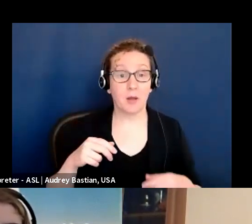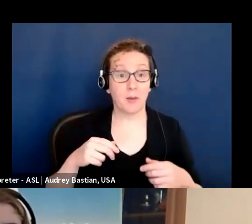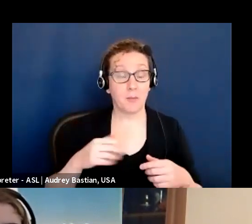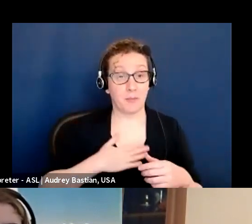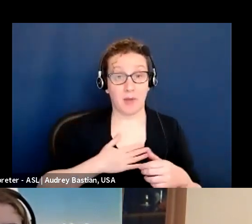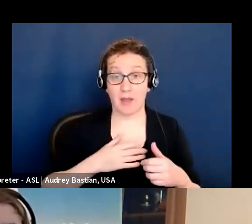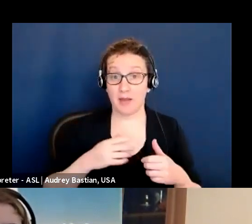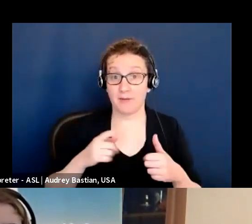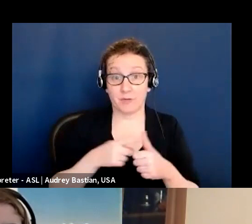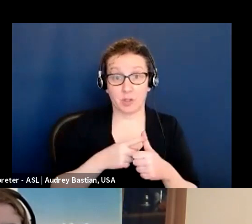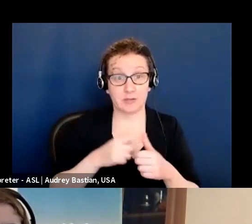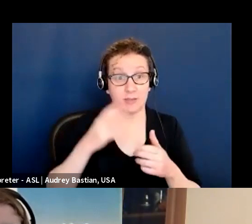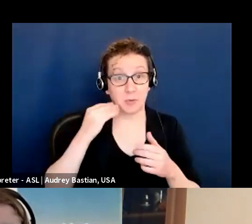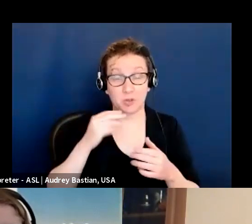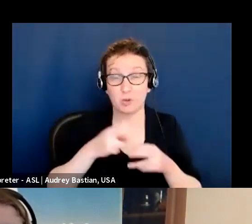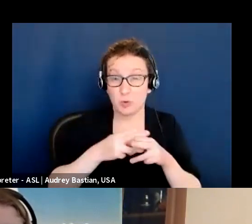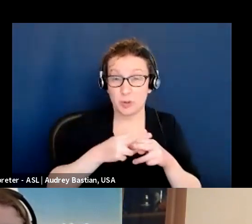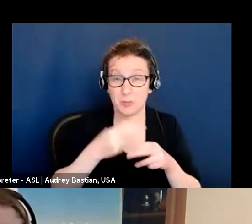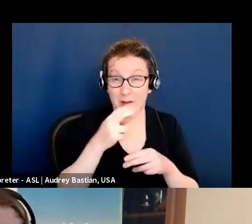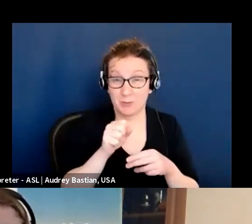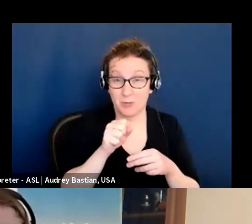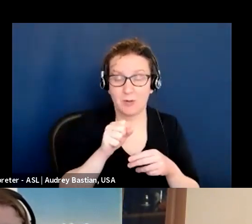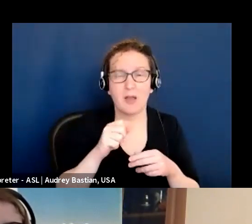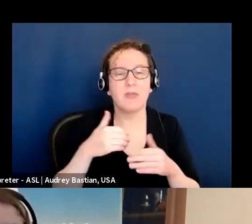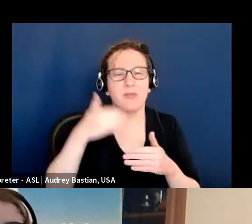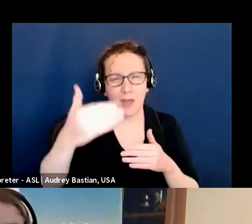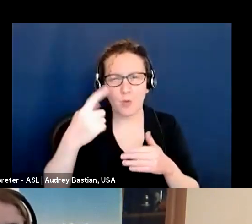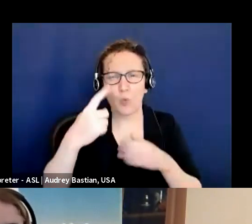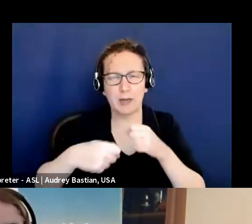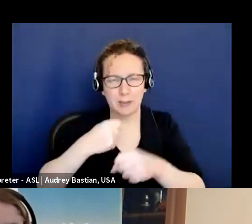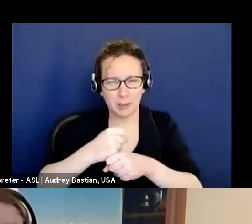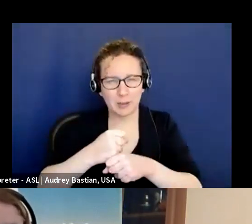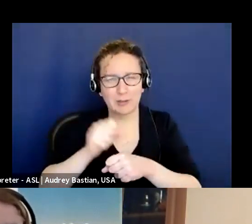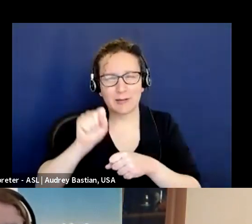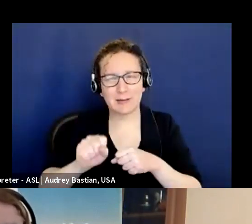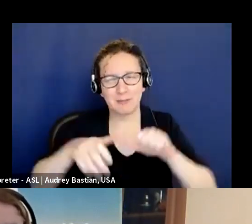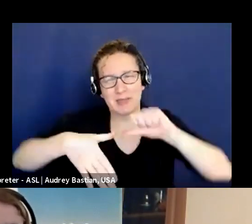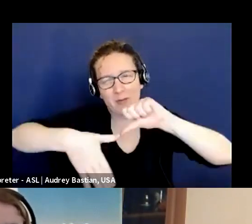in high school before I did a year in South America. And we love those short opportunities,